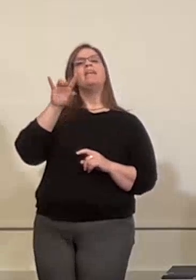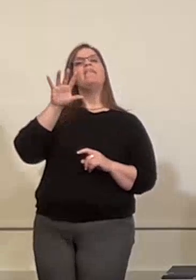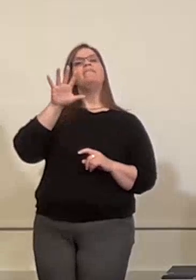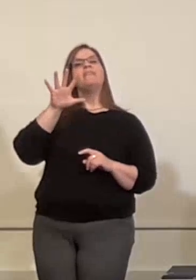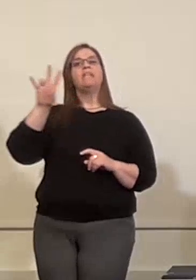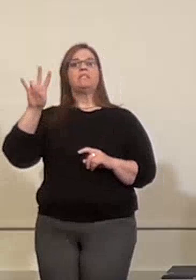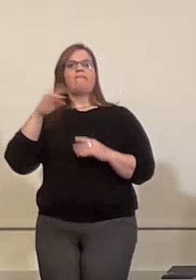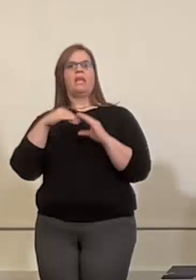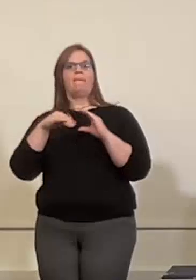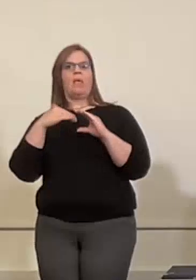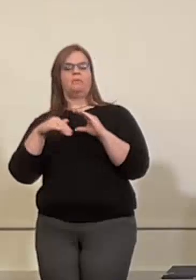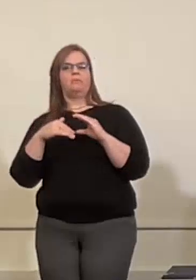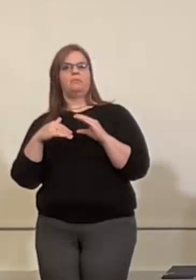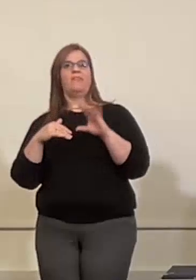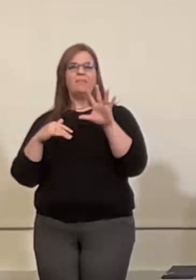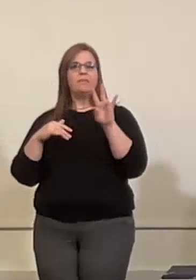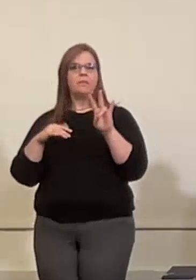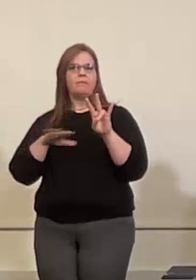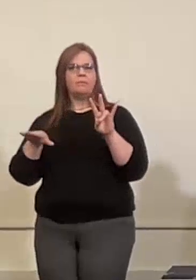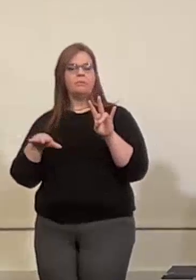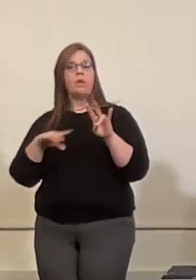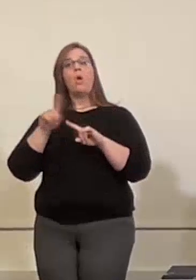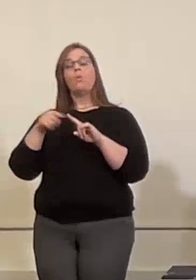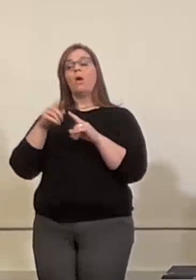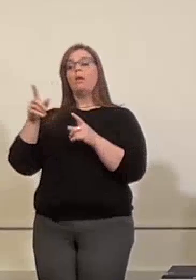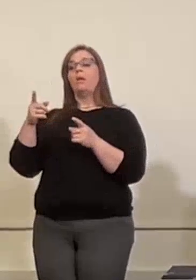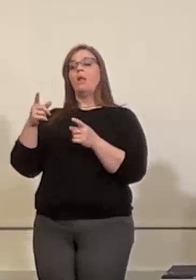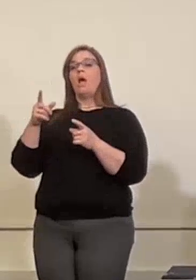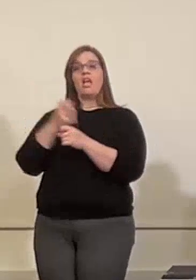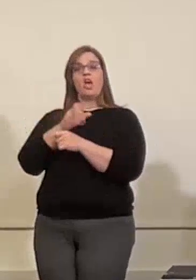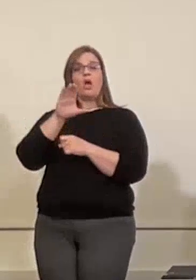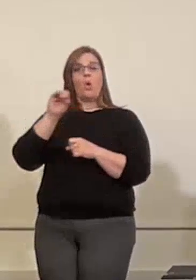The e-mail that I got when I got Copilot was 233.